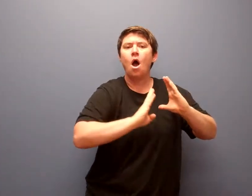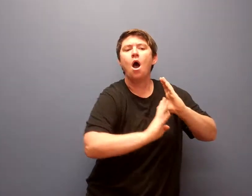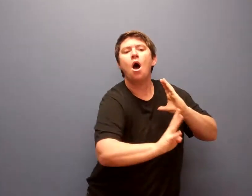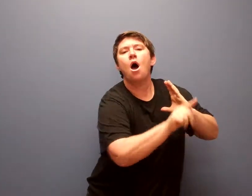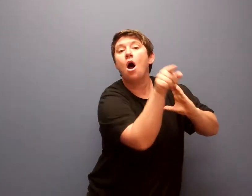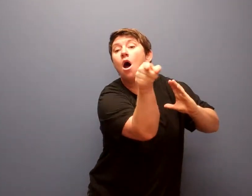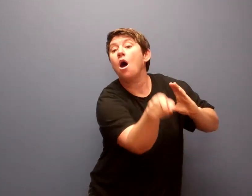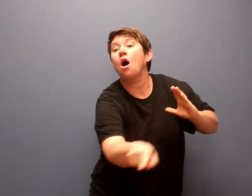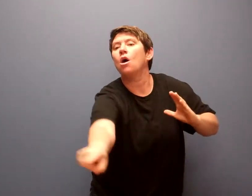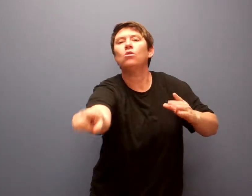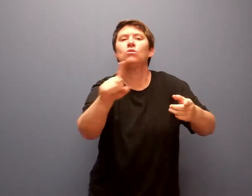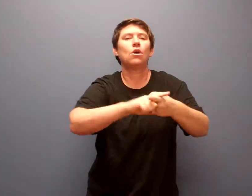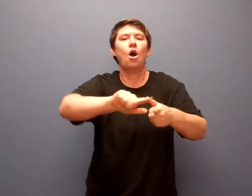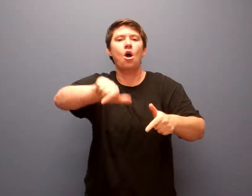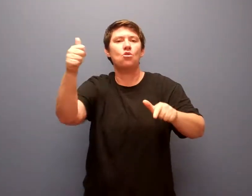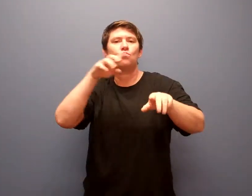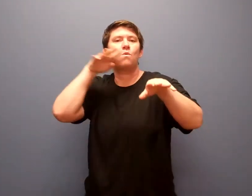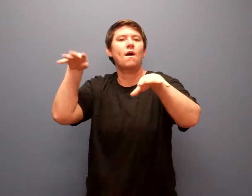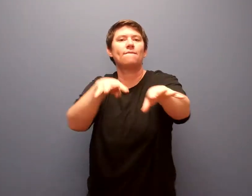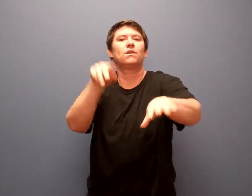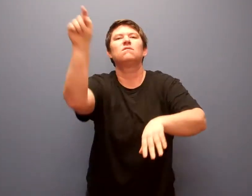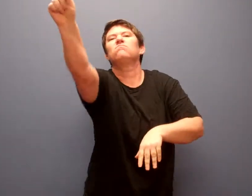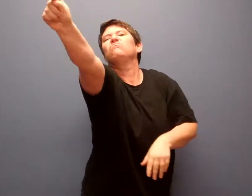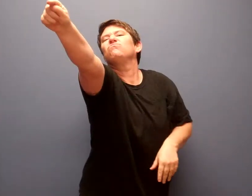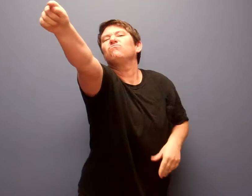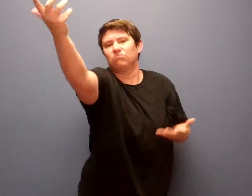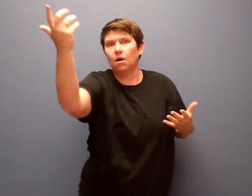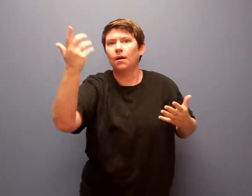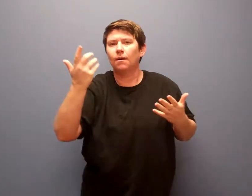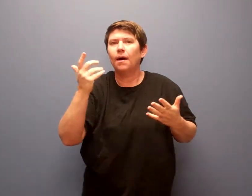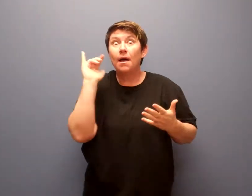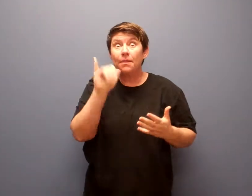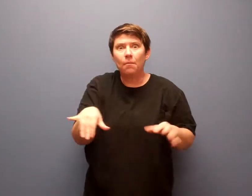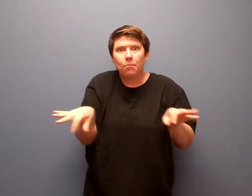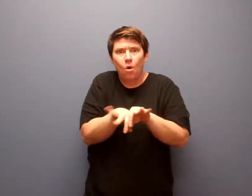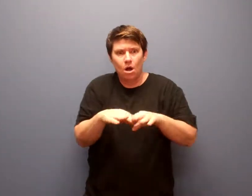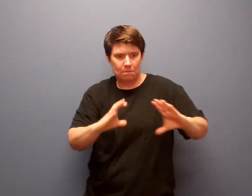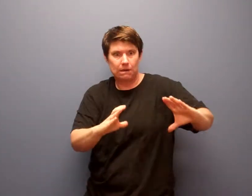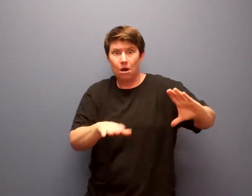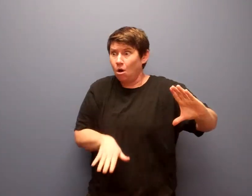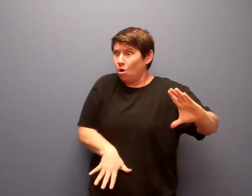This way water can be released into a river farther away and downstream from the dam.